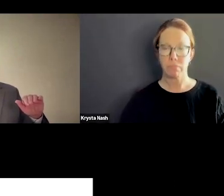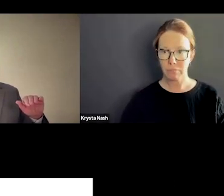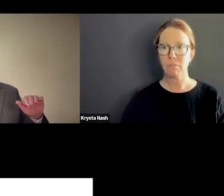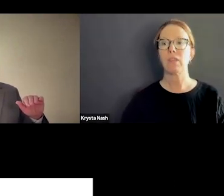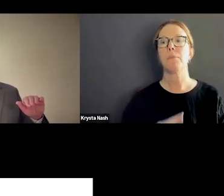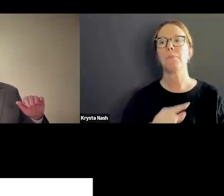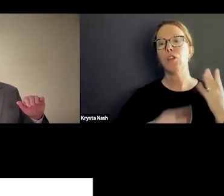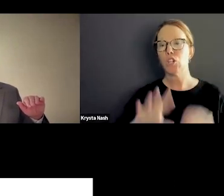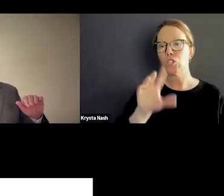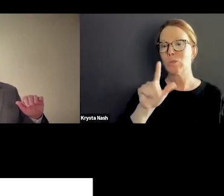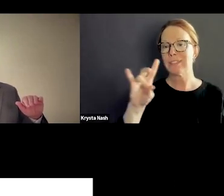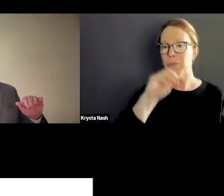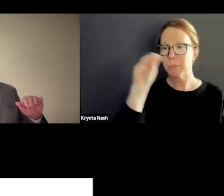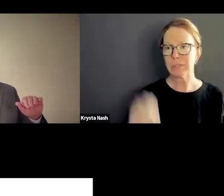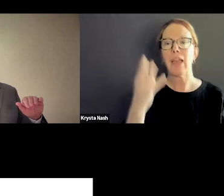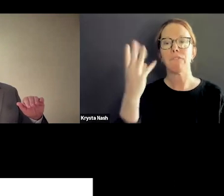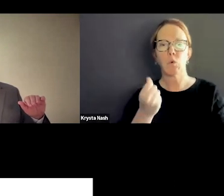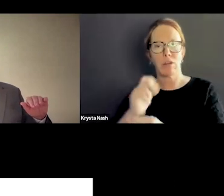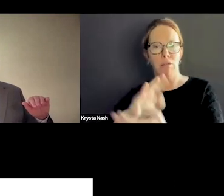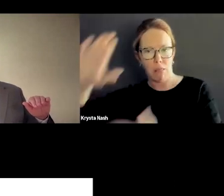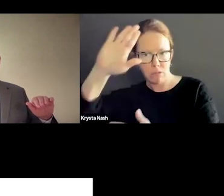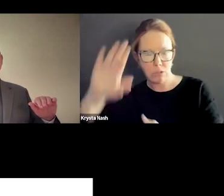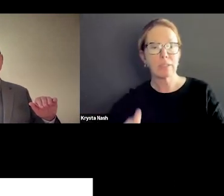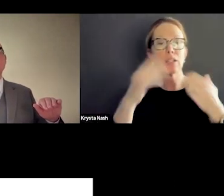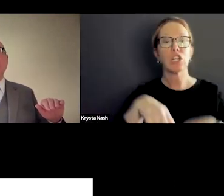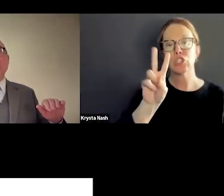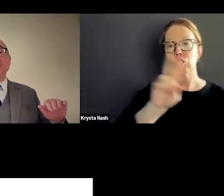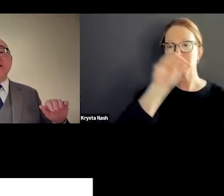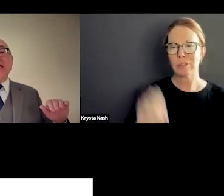27% were at four year institutions, 2% were at community college,